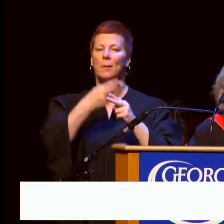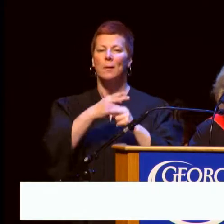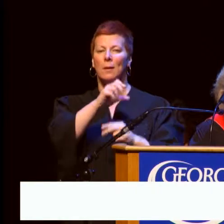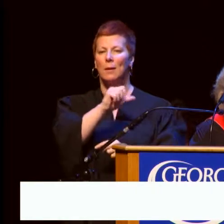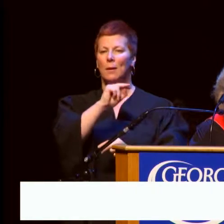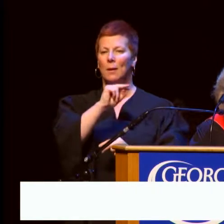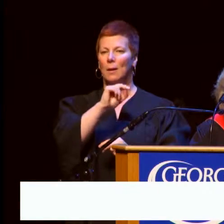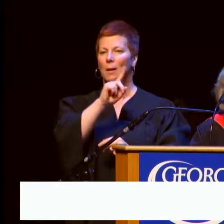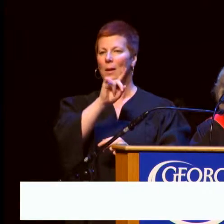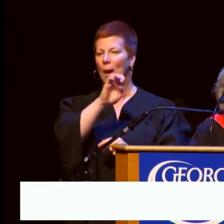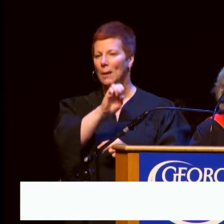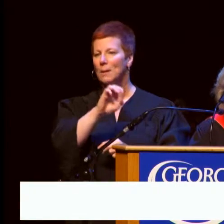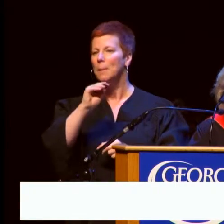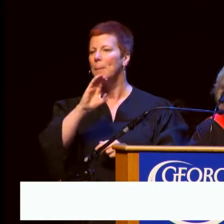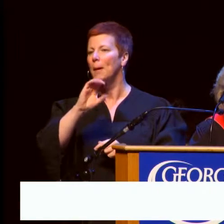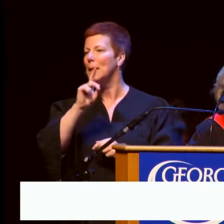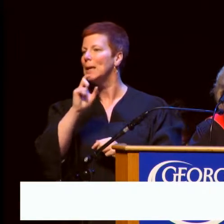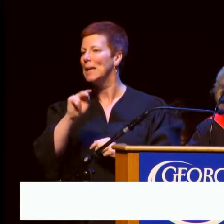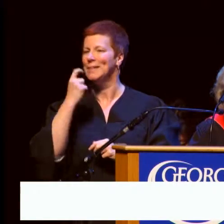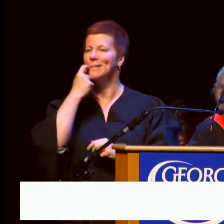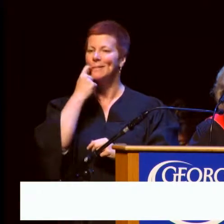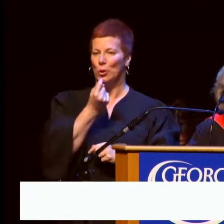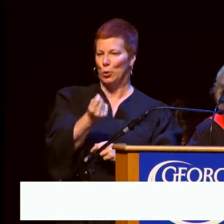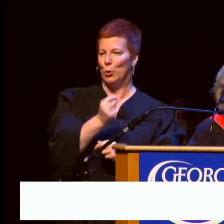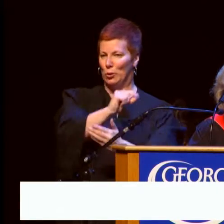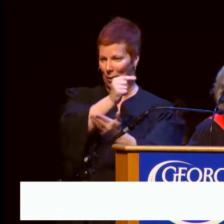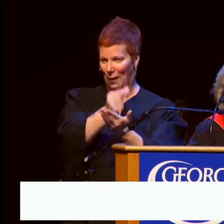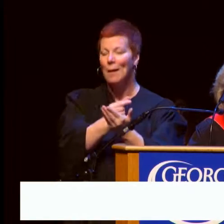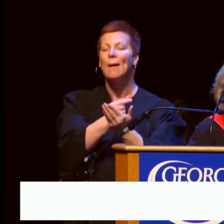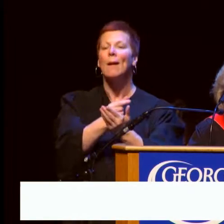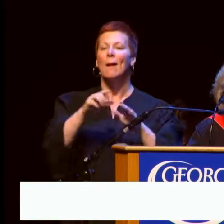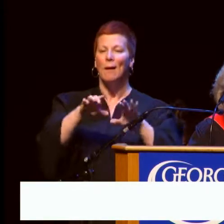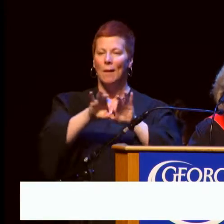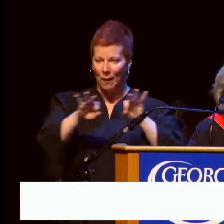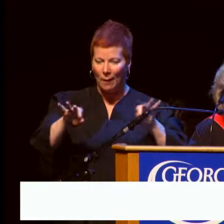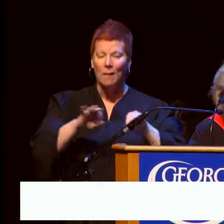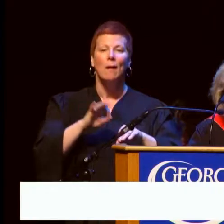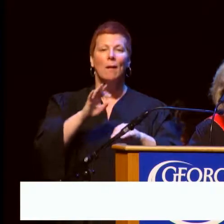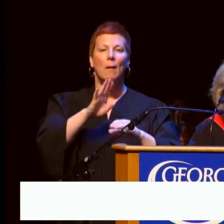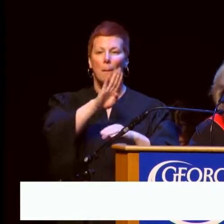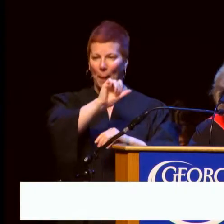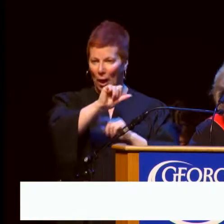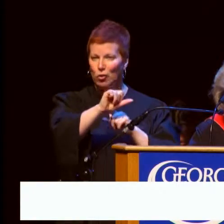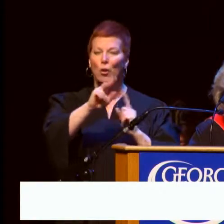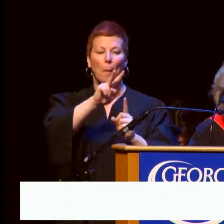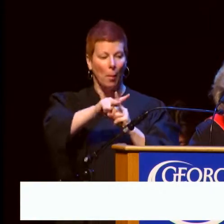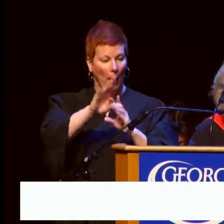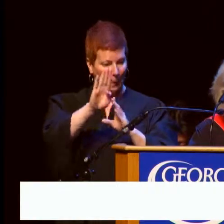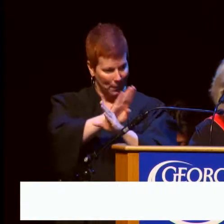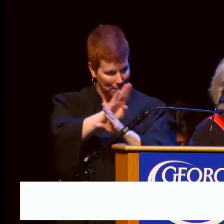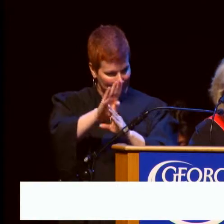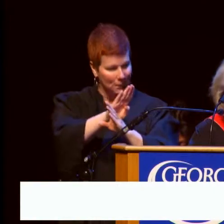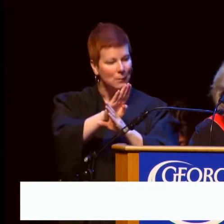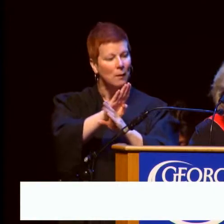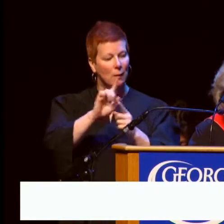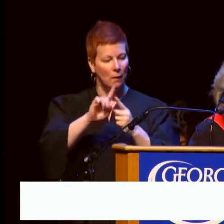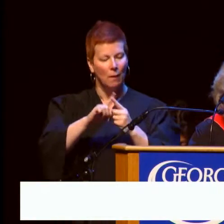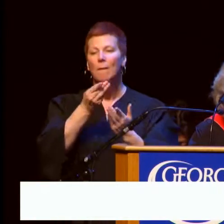ON TUESDAY WITH A BACHELOR OF APPLIED BUSINESS IN FINANCIAL SERVICES FROM THE SCHOOL OF FINANCIAL SERVICES IN THE CENTRE FOR BUSINESS.